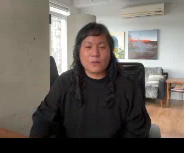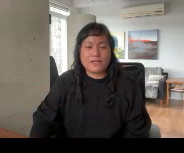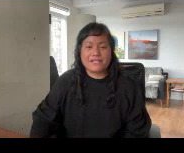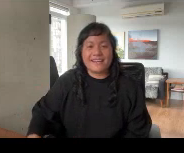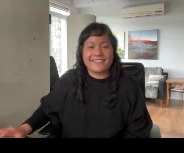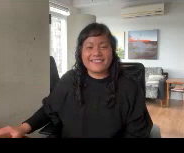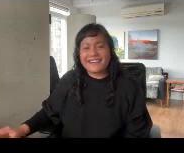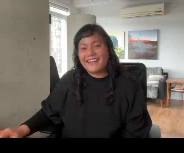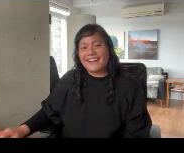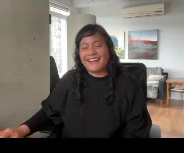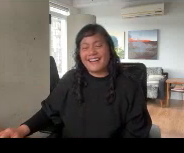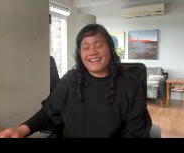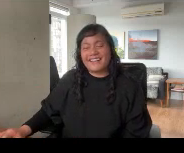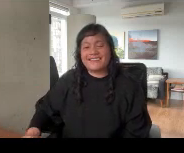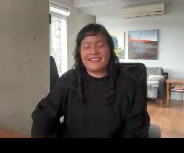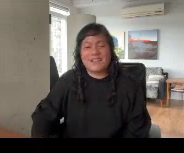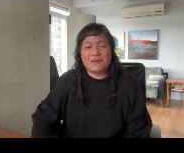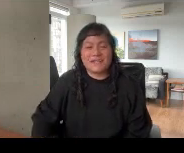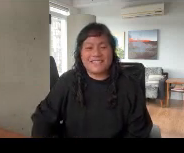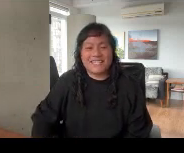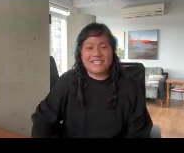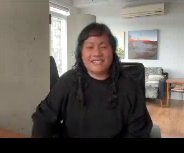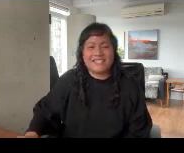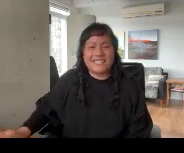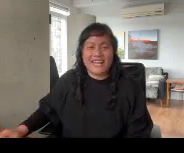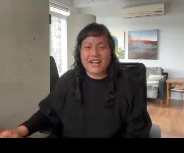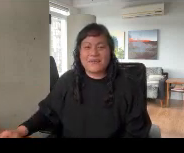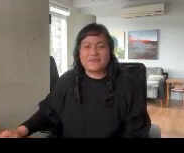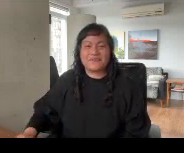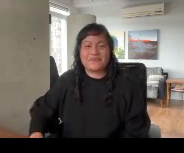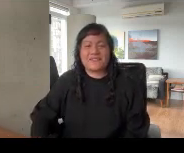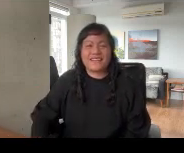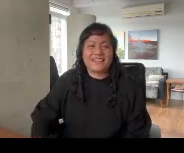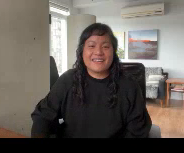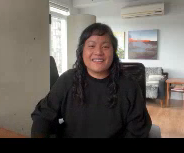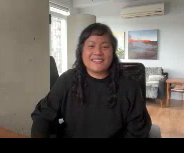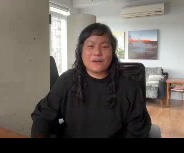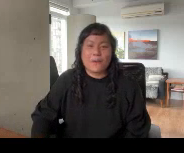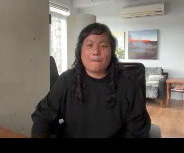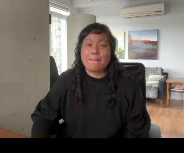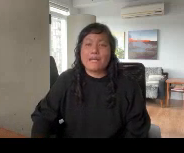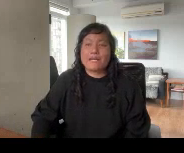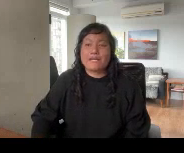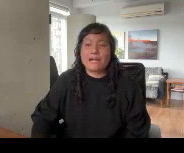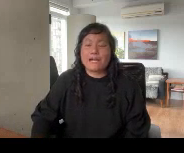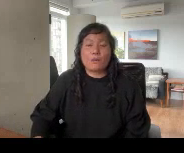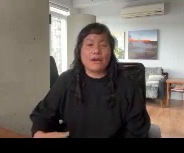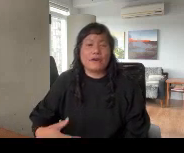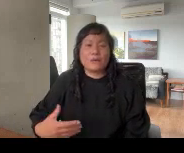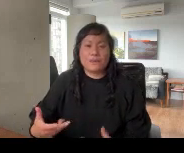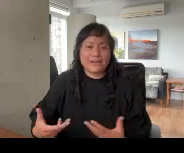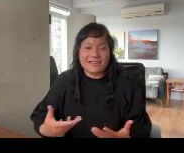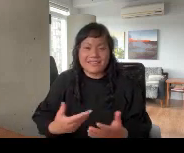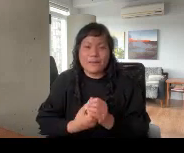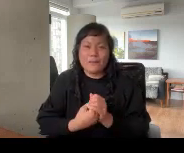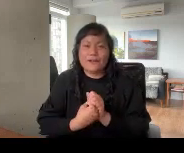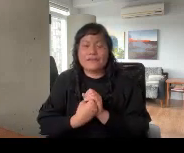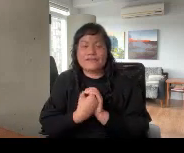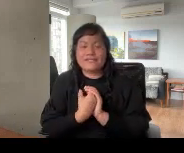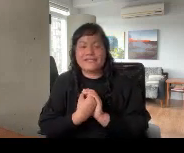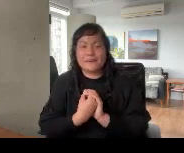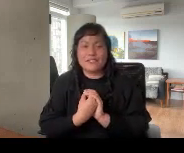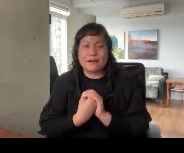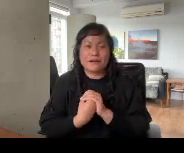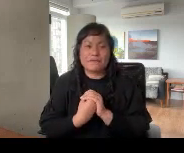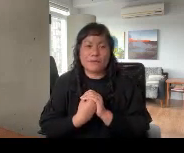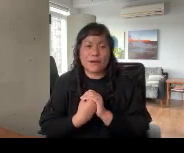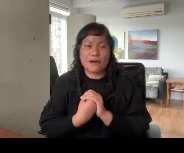that we work together in the presentation today. So, where do we begin? Well, here's a snapshot of